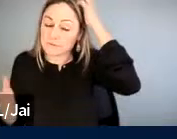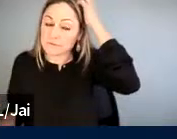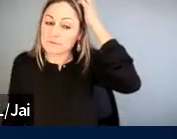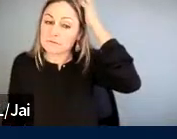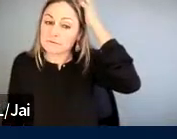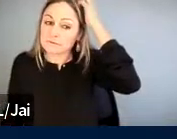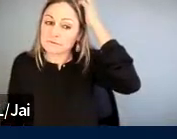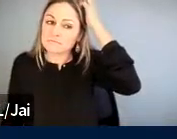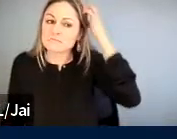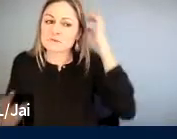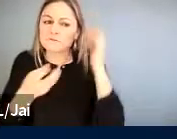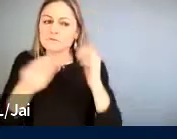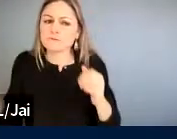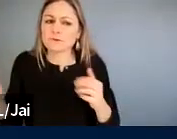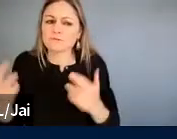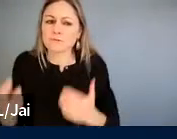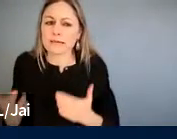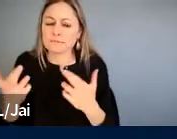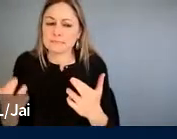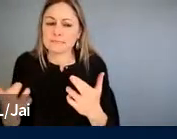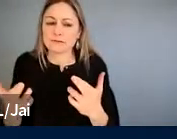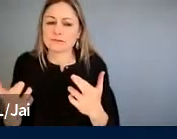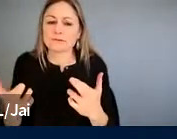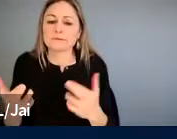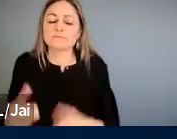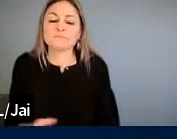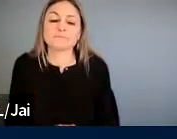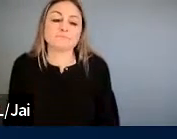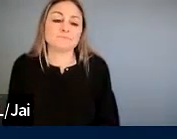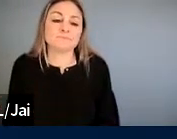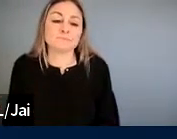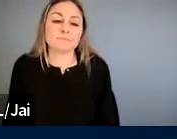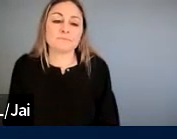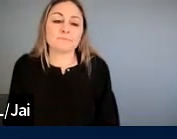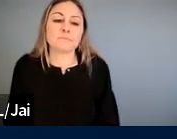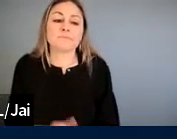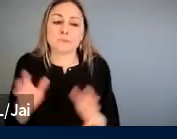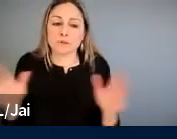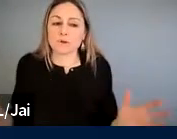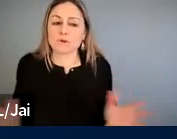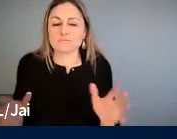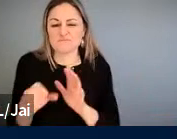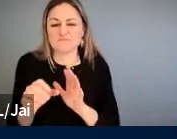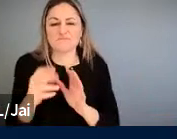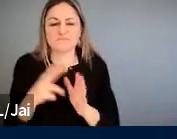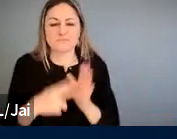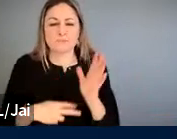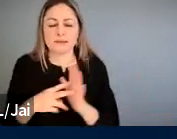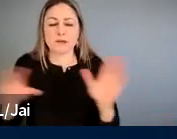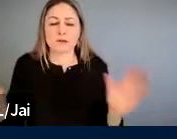a couple recommendations here in that space. So encouraging state and local agency that administer